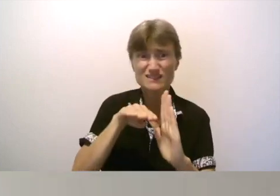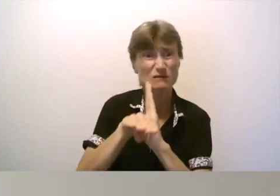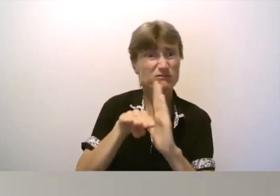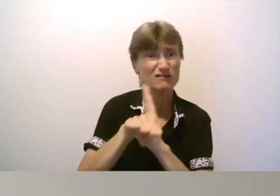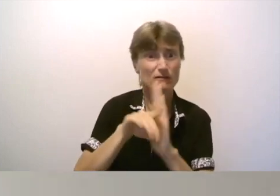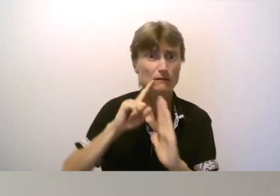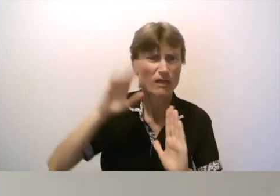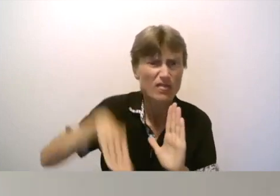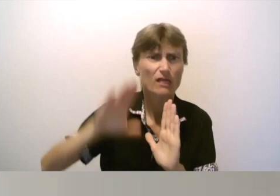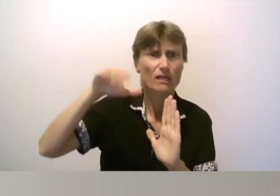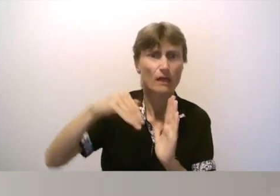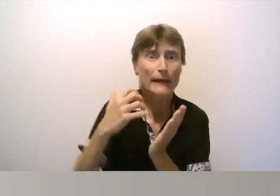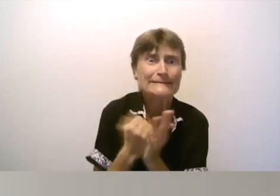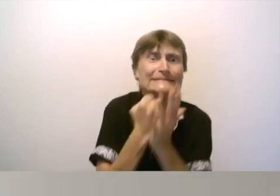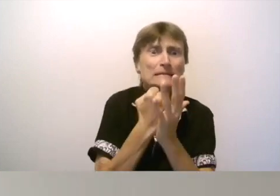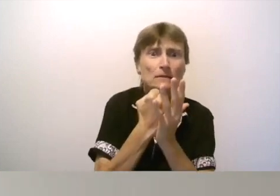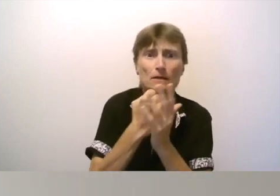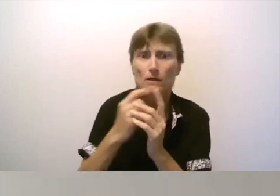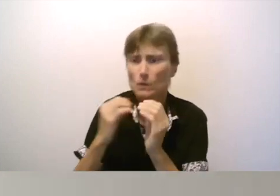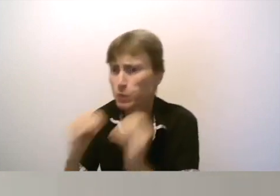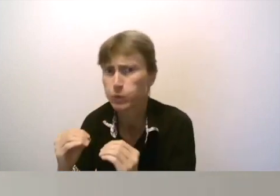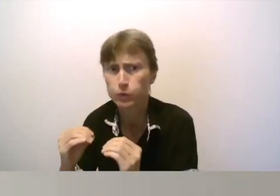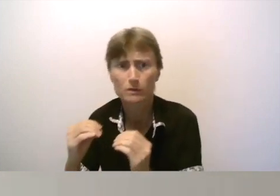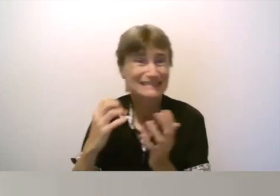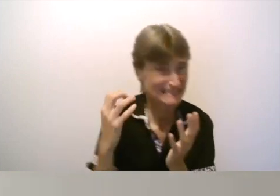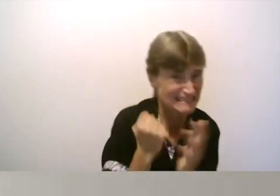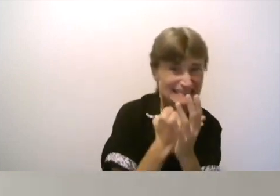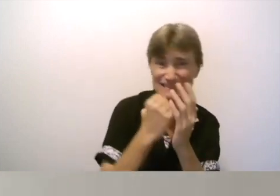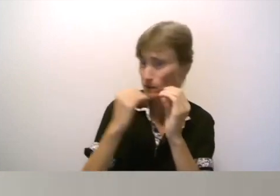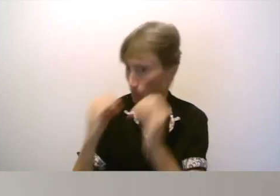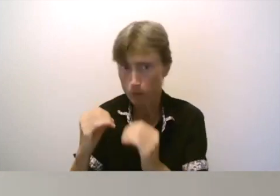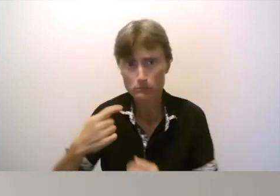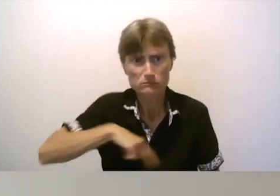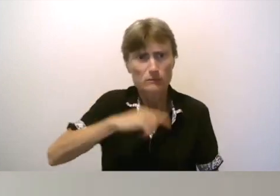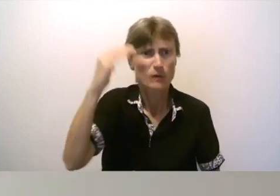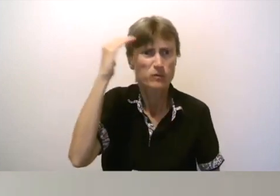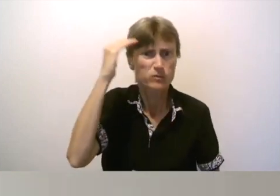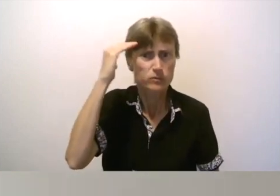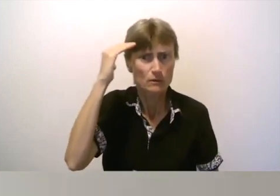think of doing anything else honestly but what we get is we get to live our lives with the